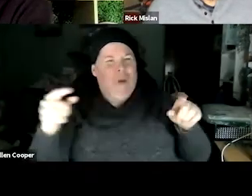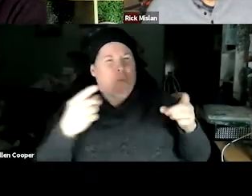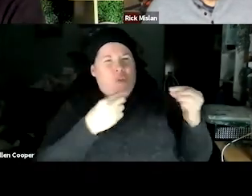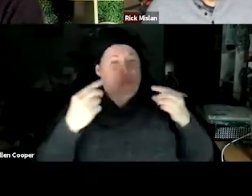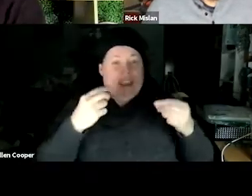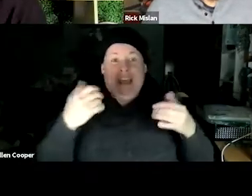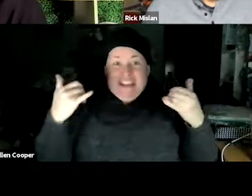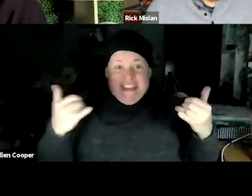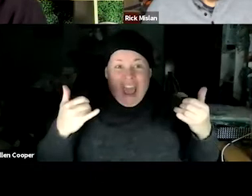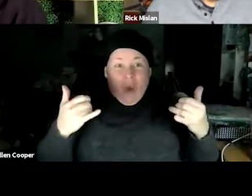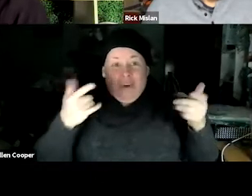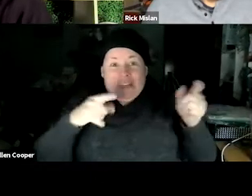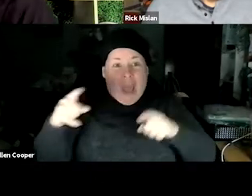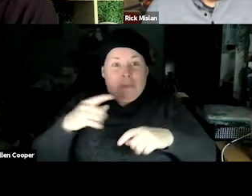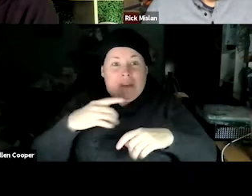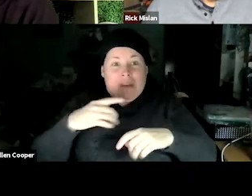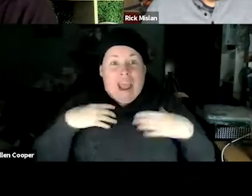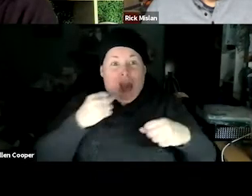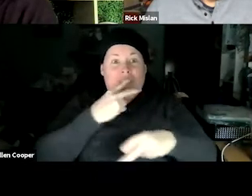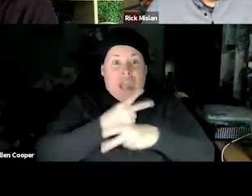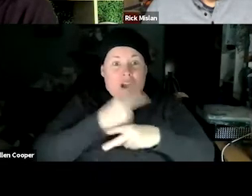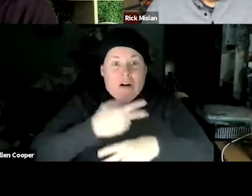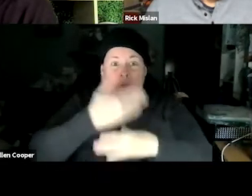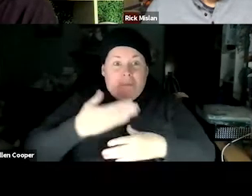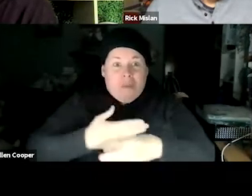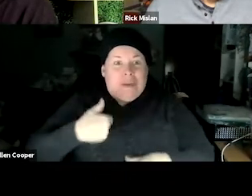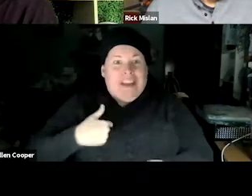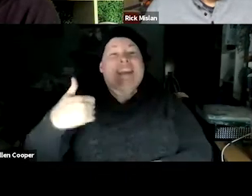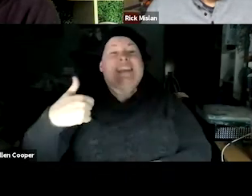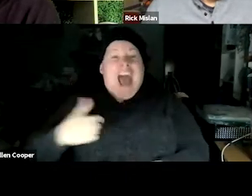are so disturbing because I know these people. I know what their motives are.